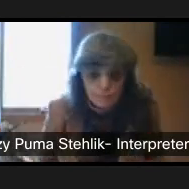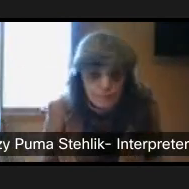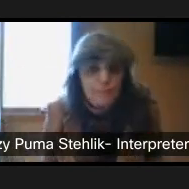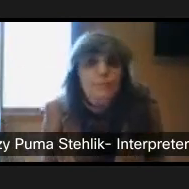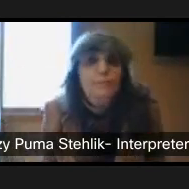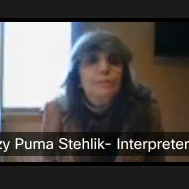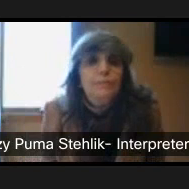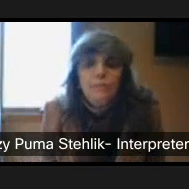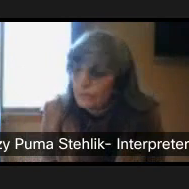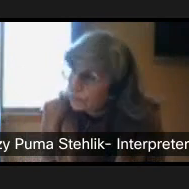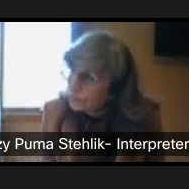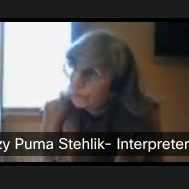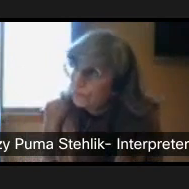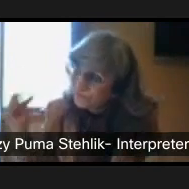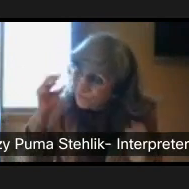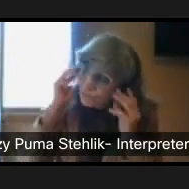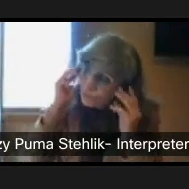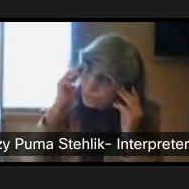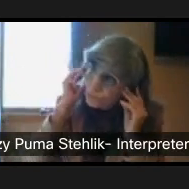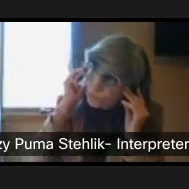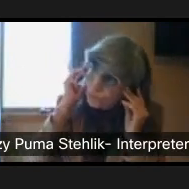You're making comments to the board.